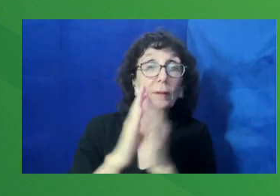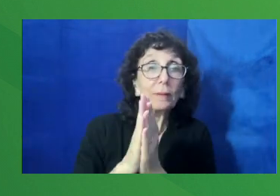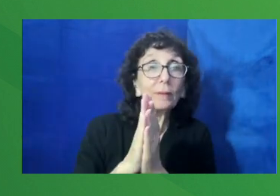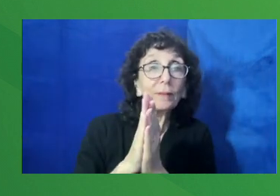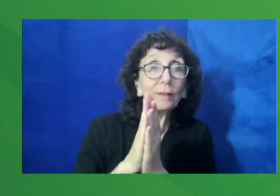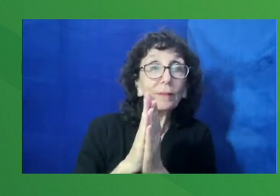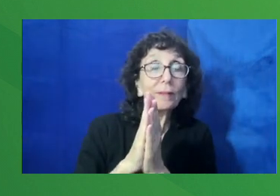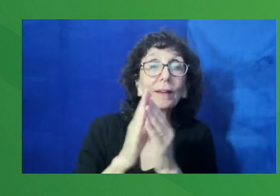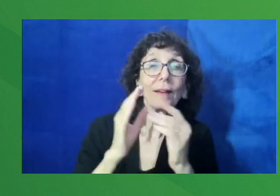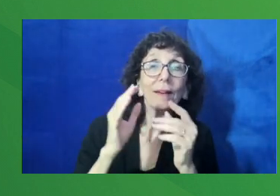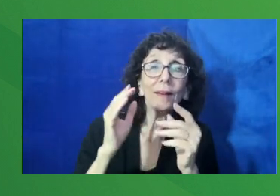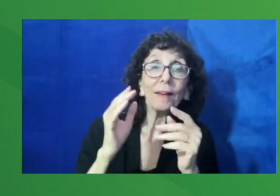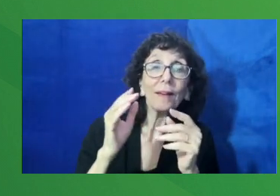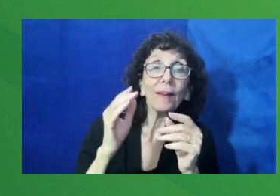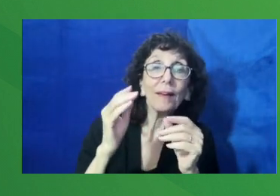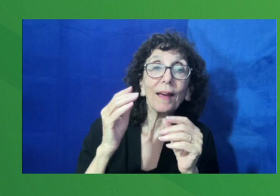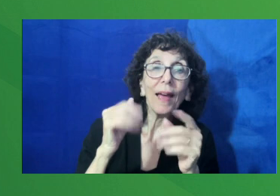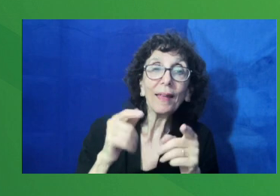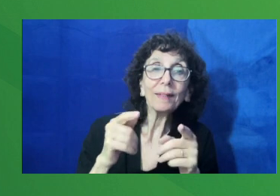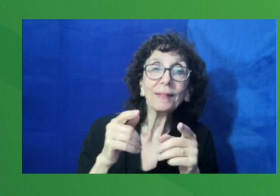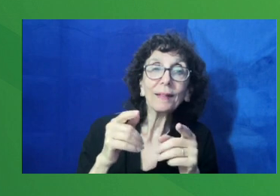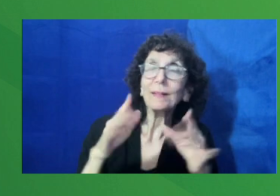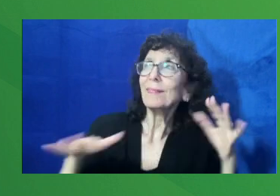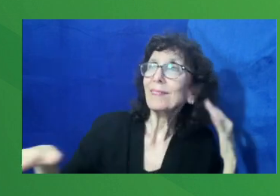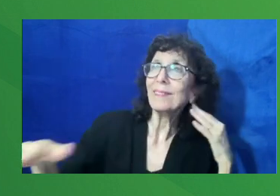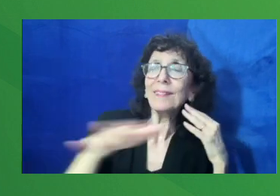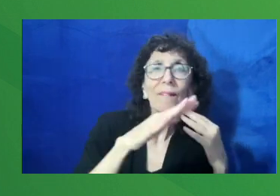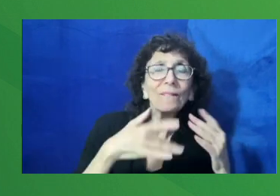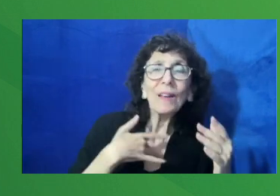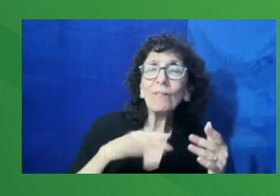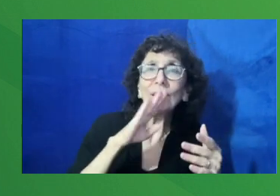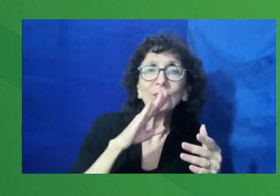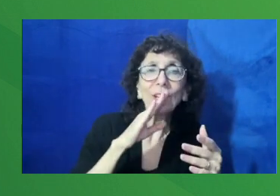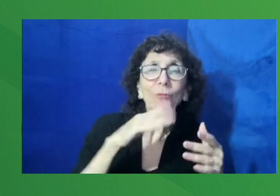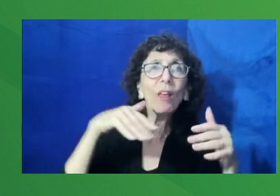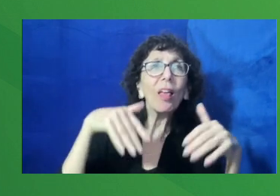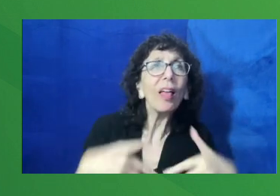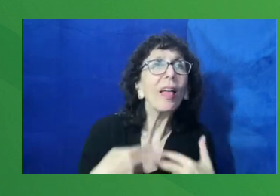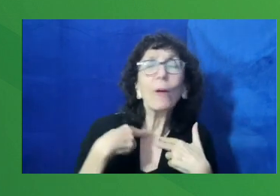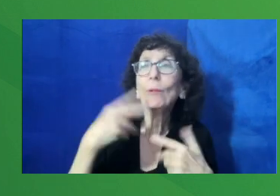And there's a general frustration that we can't do everything all at once.